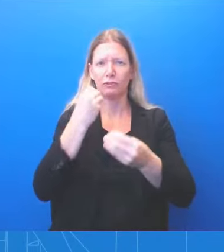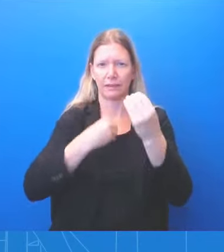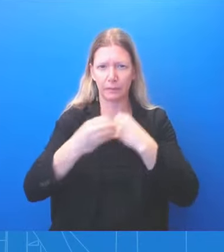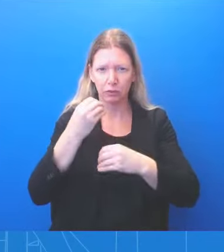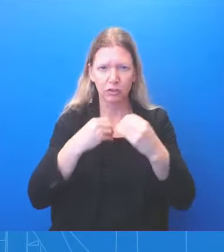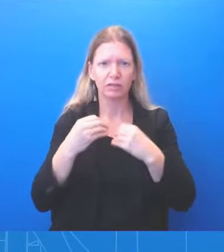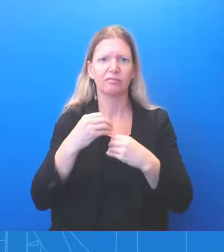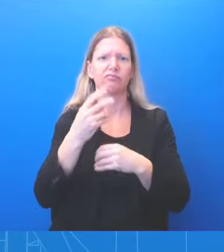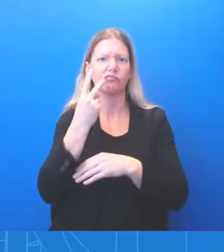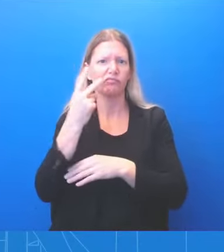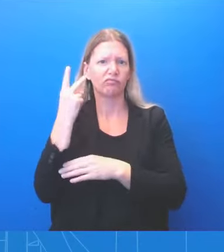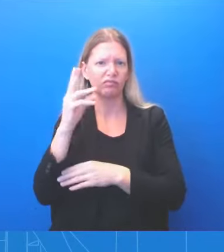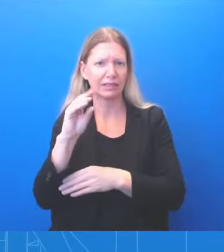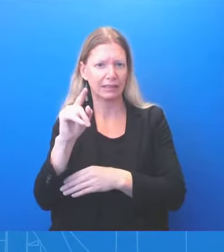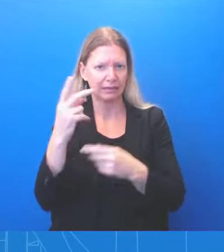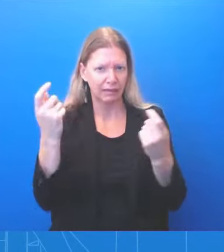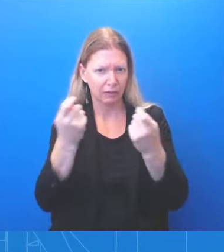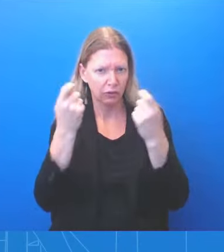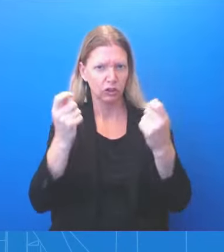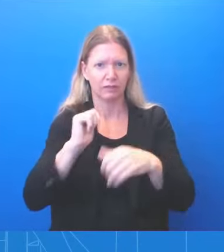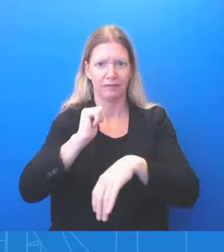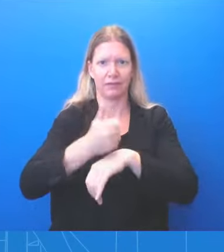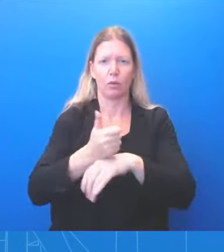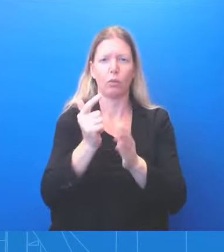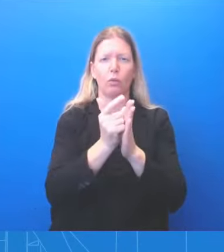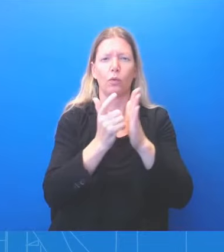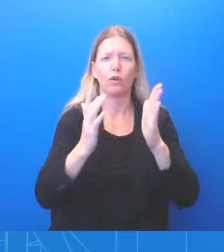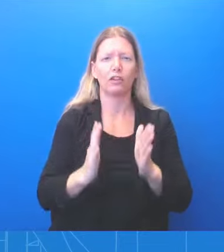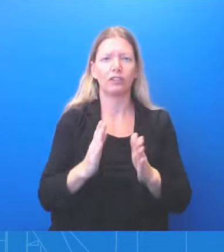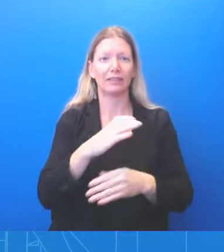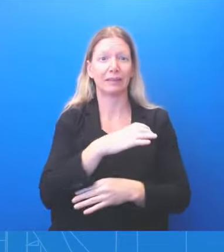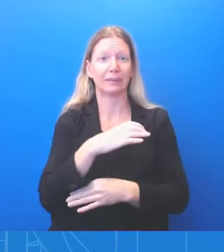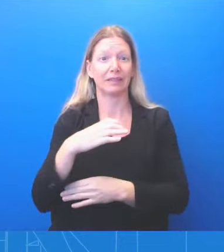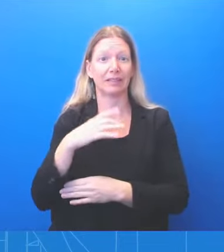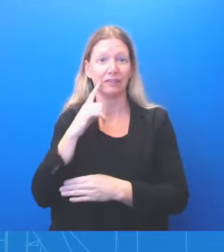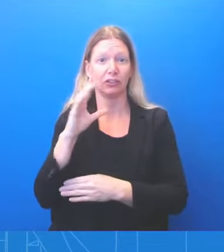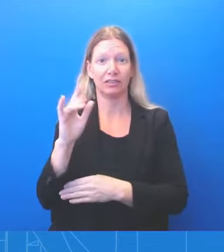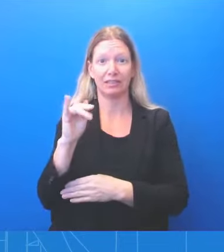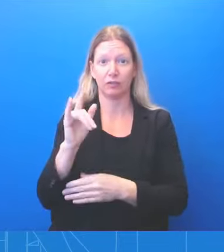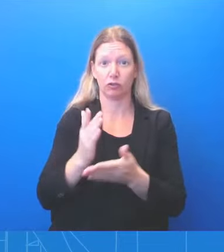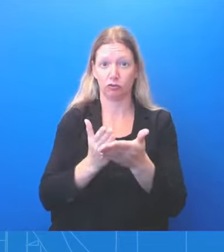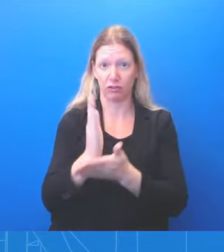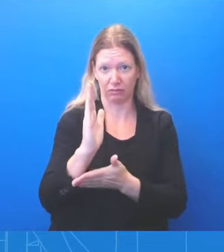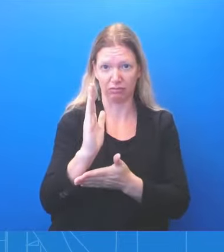And I'm happy to take any questions you might have right now. Ms. Jean-Pierre: Go ahead, April.